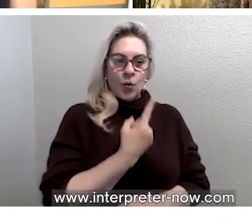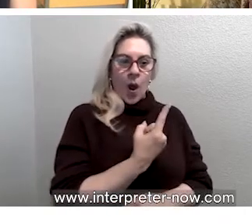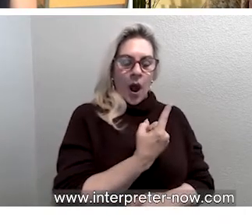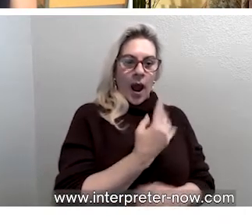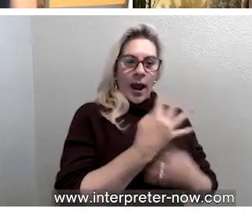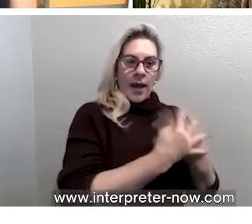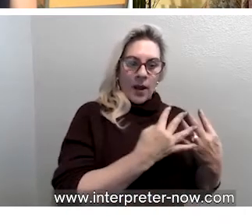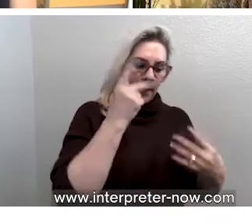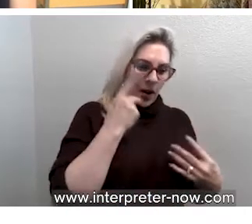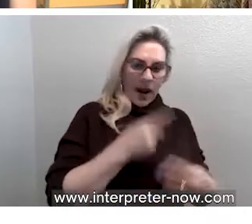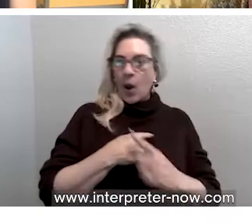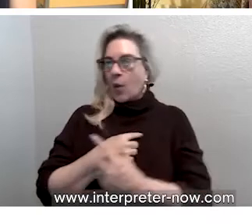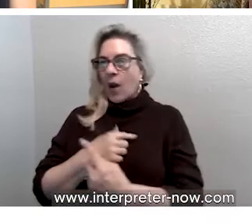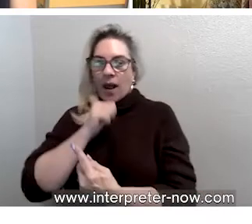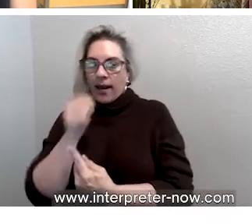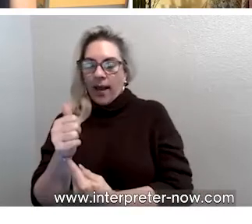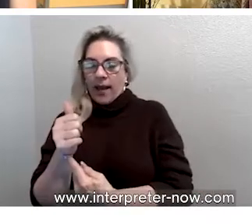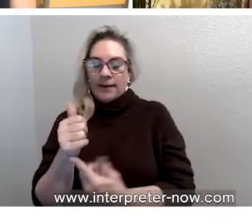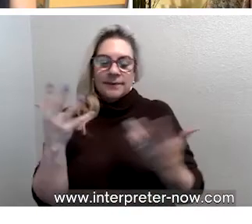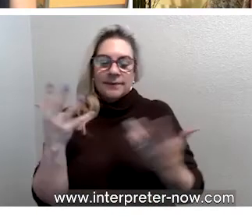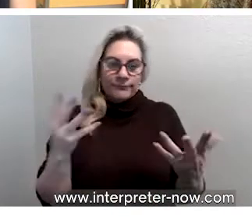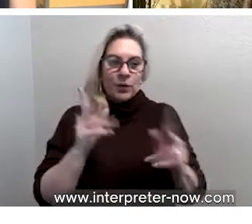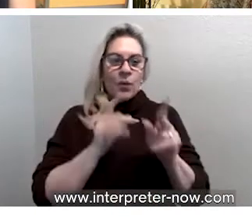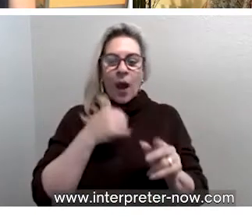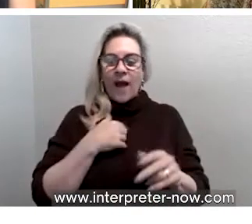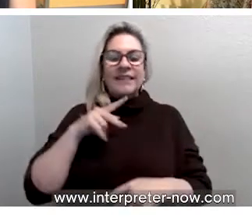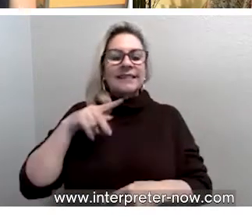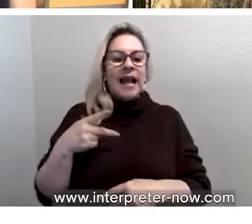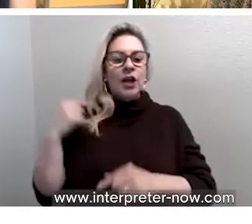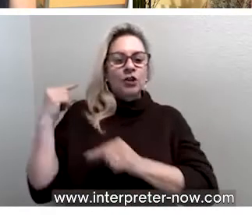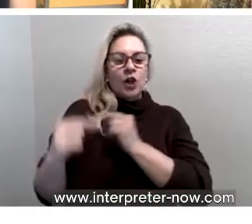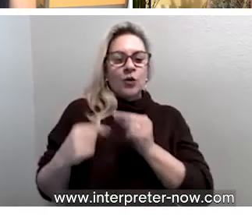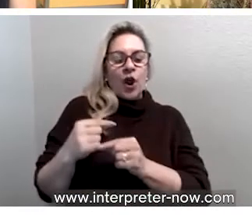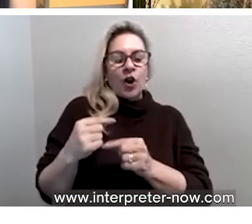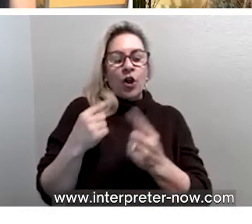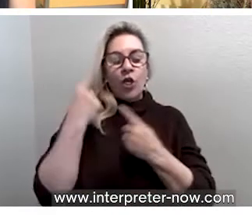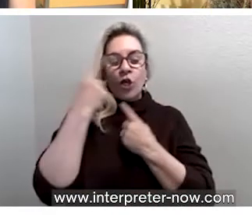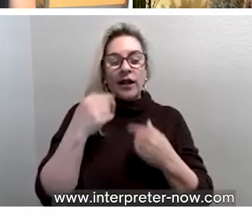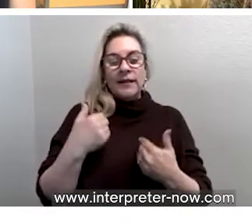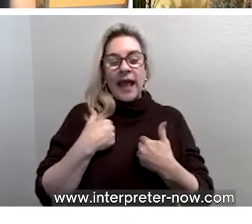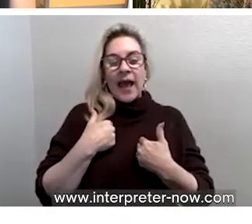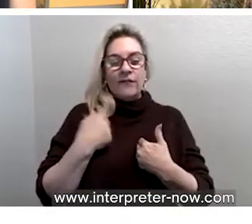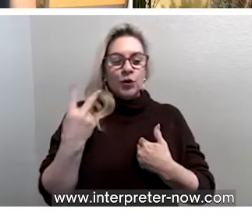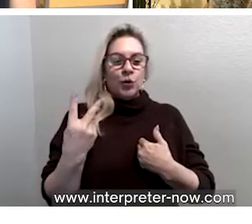For folks who have the second generation, the thought is that they have two immigrant parents.